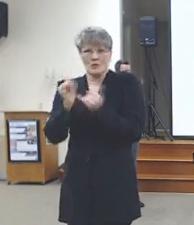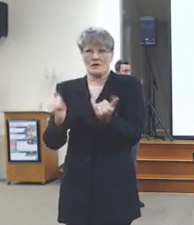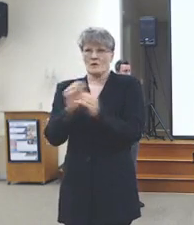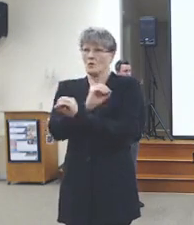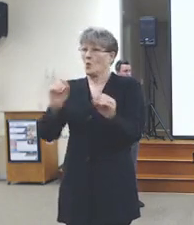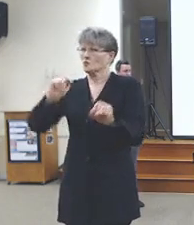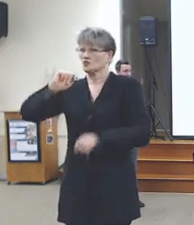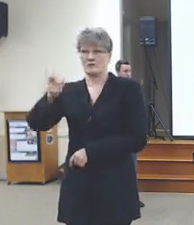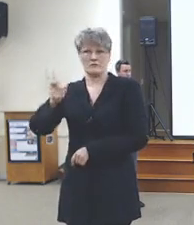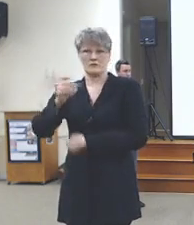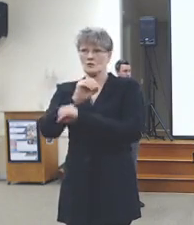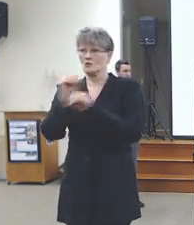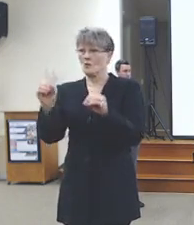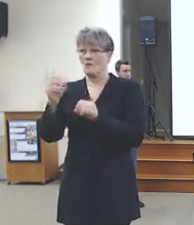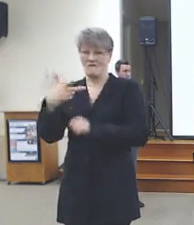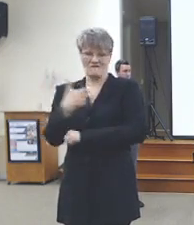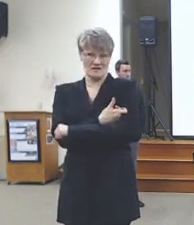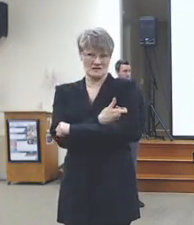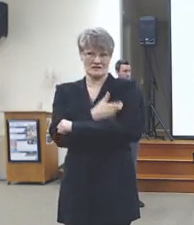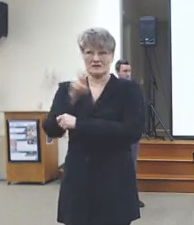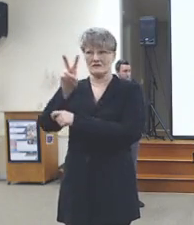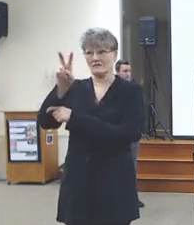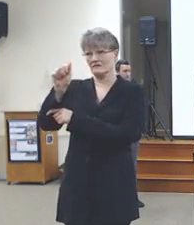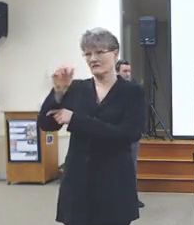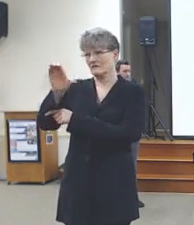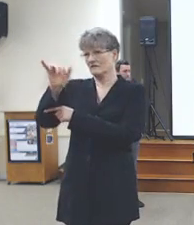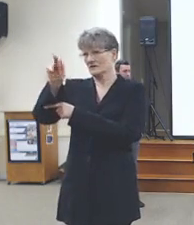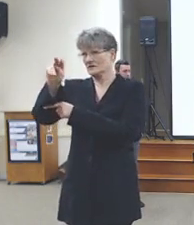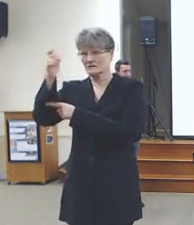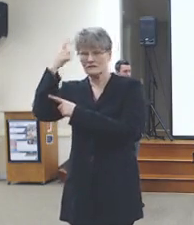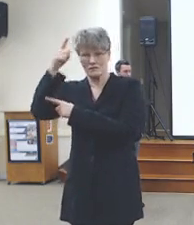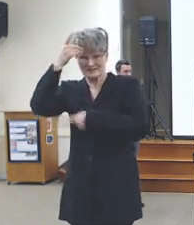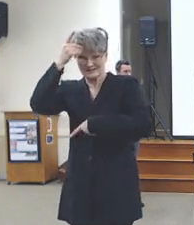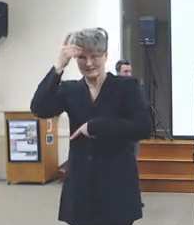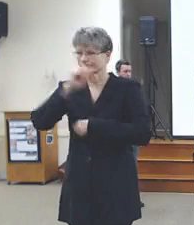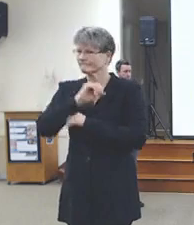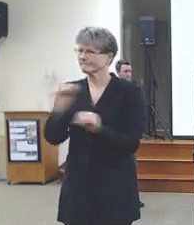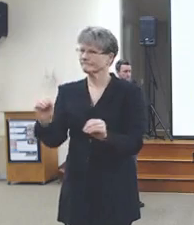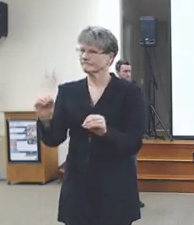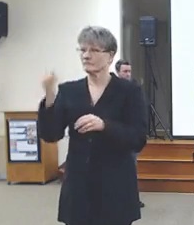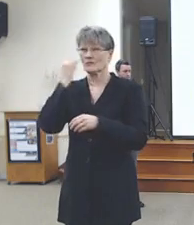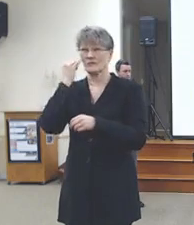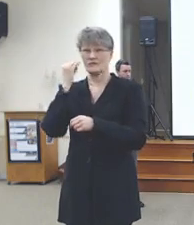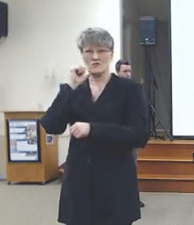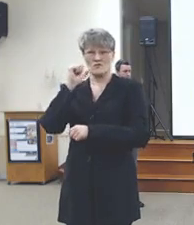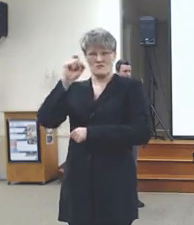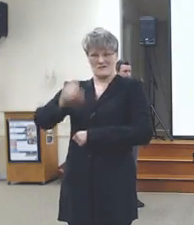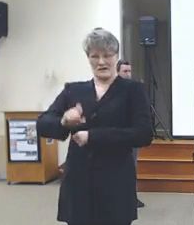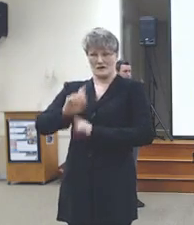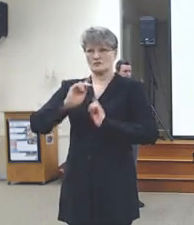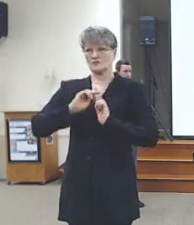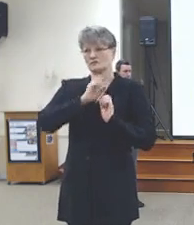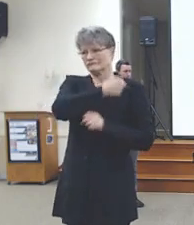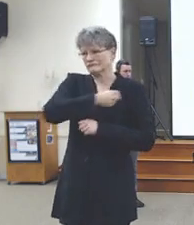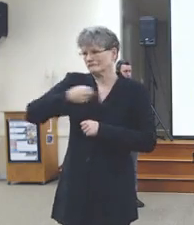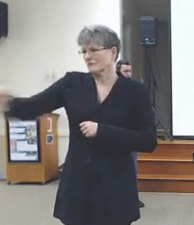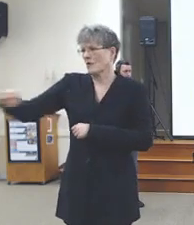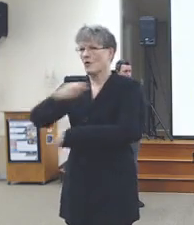so if you don't need to be in the emergency room to be hospitalized, I know